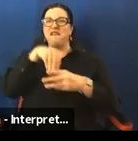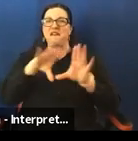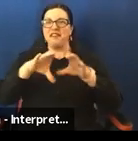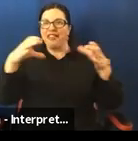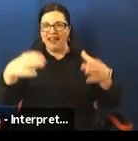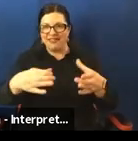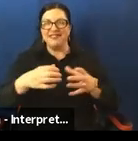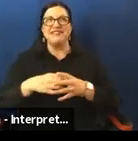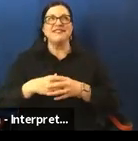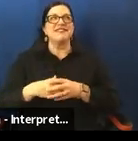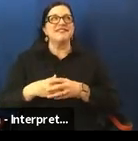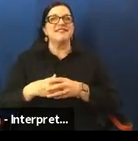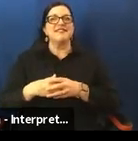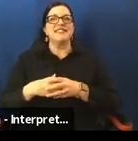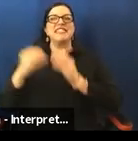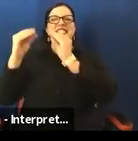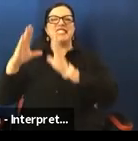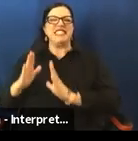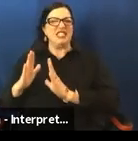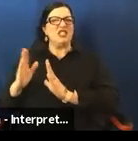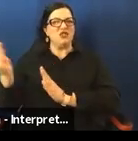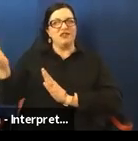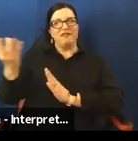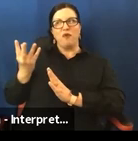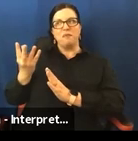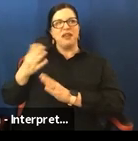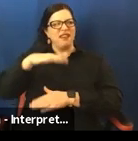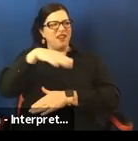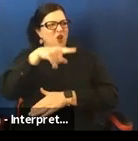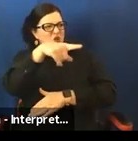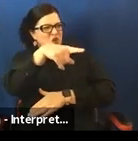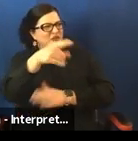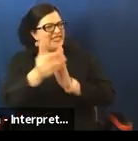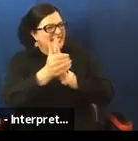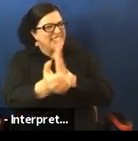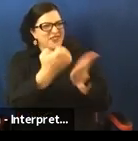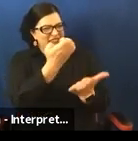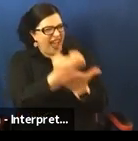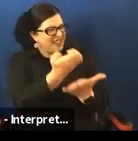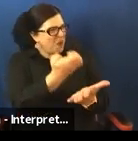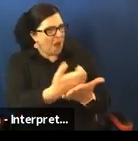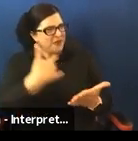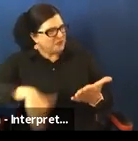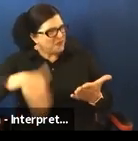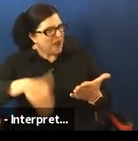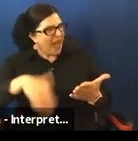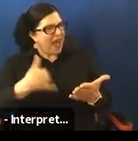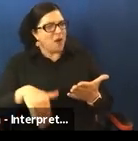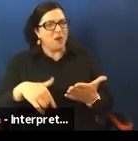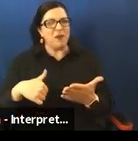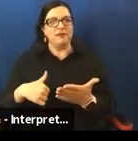Jason Williams: He, he took me aside, he's like, Hey, man. You're really good at this, economics, I thought about like majoring in economics. I was like, no, not I have no. What were you talking about